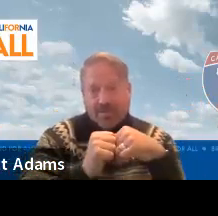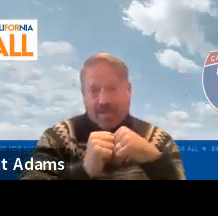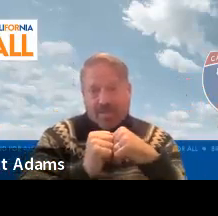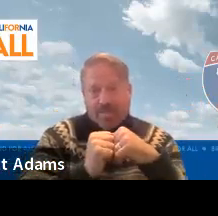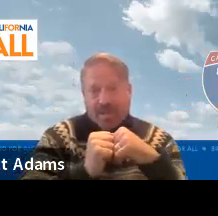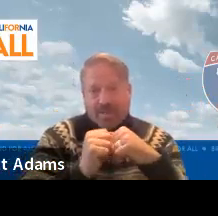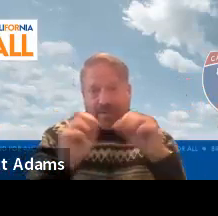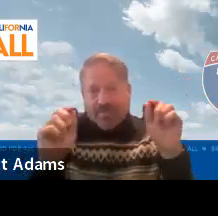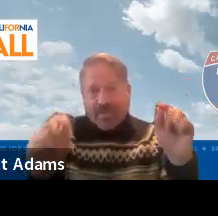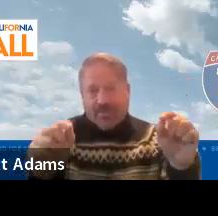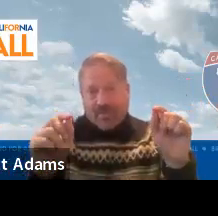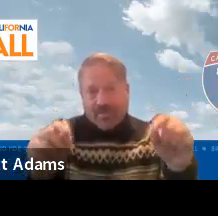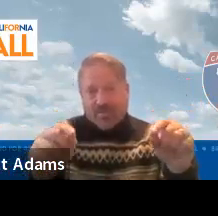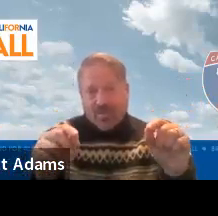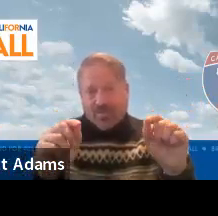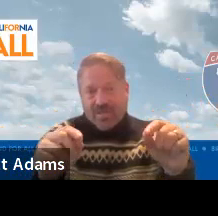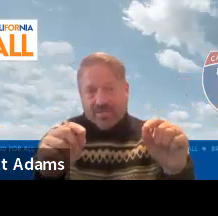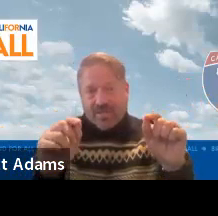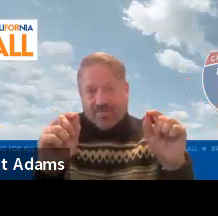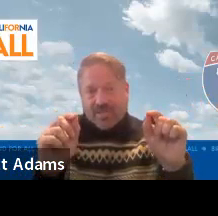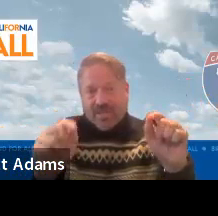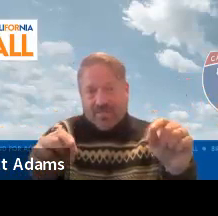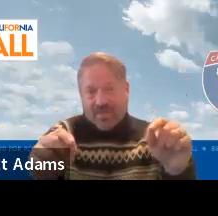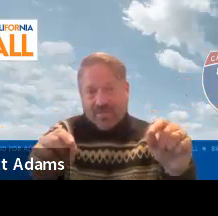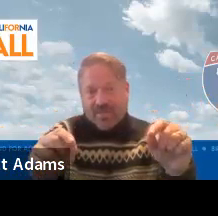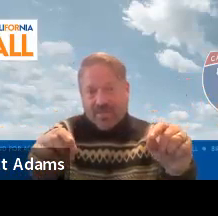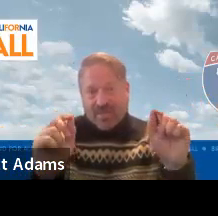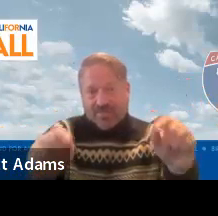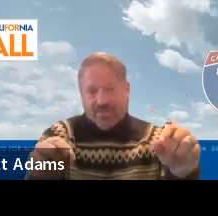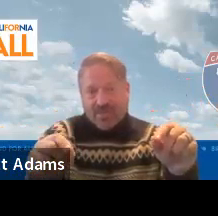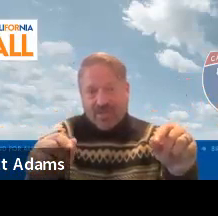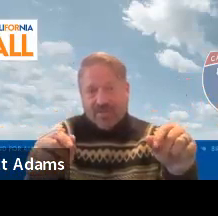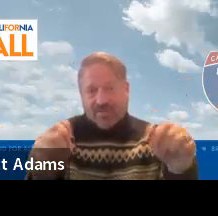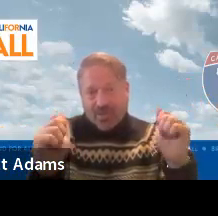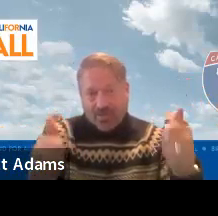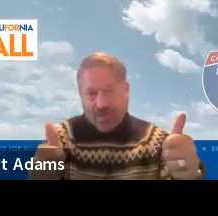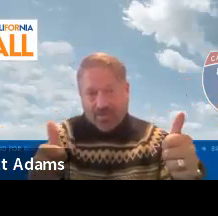But this is an important thing, that if you haven't, if you can fill it out, we really